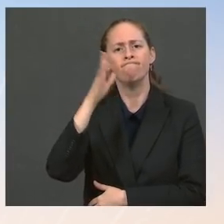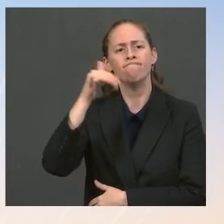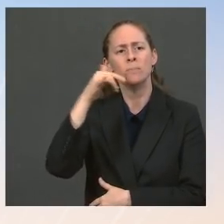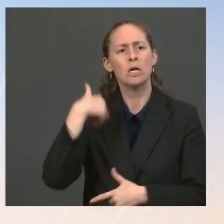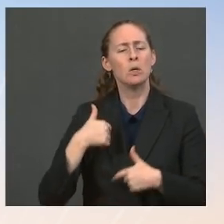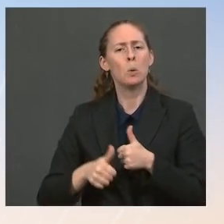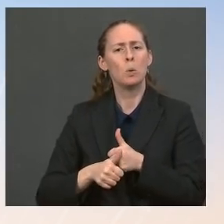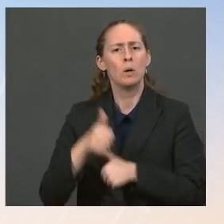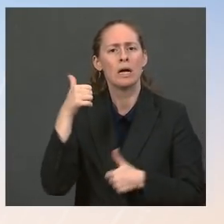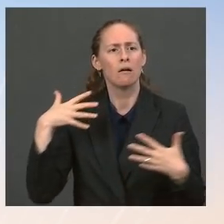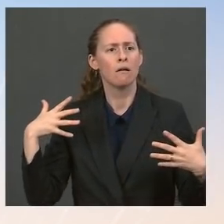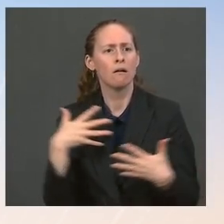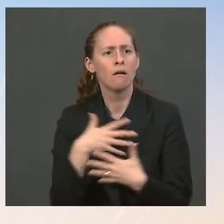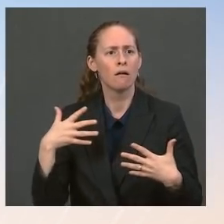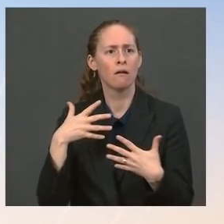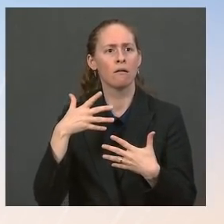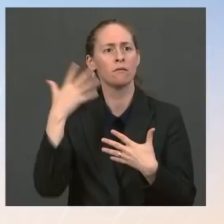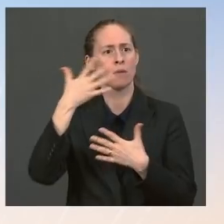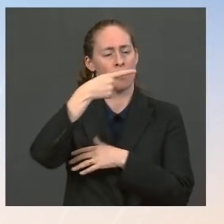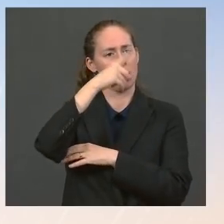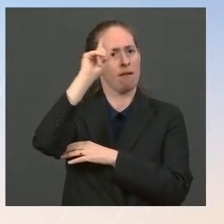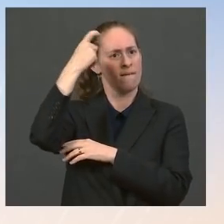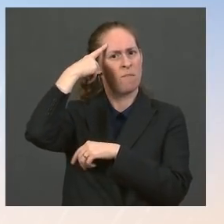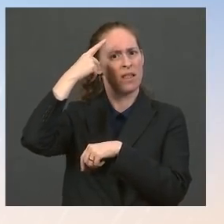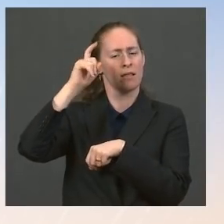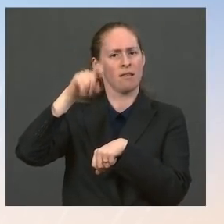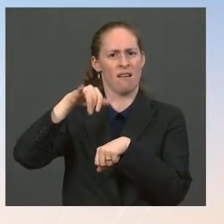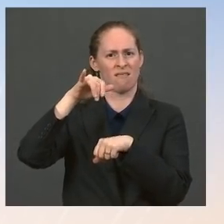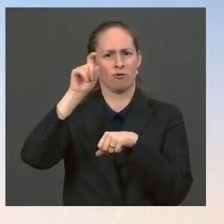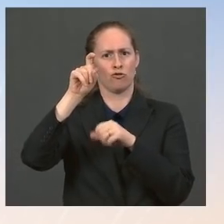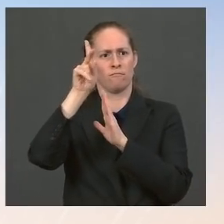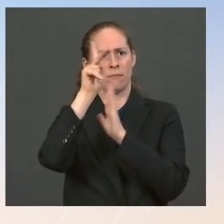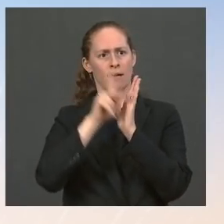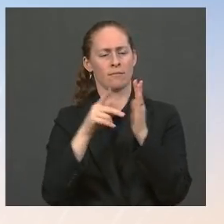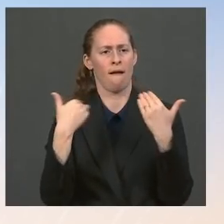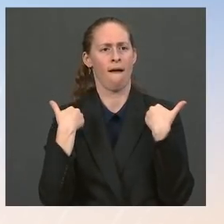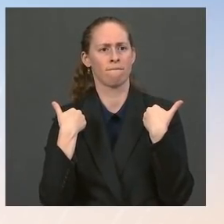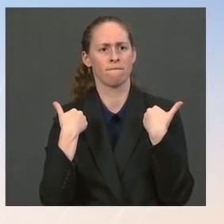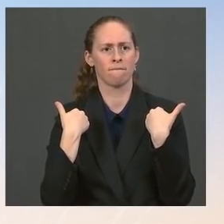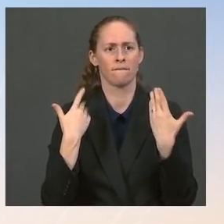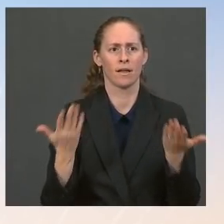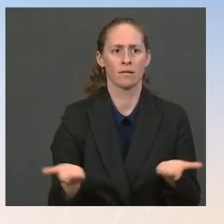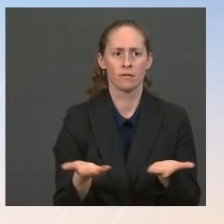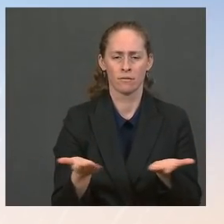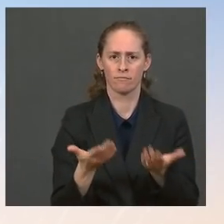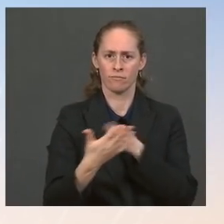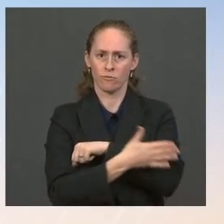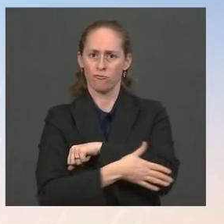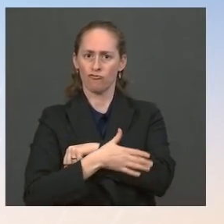that a government should have both domestically and in the international architecture